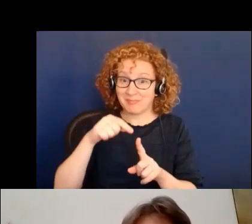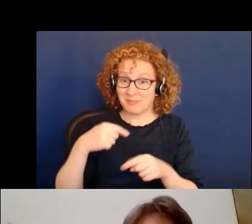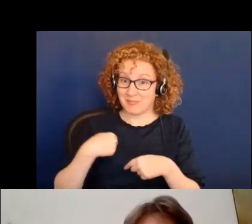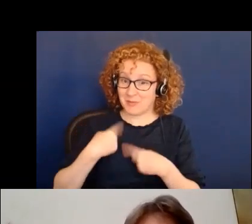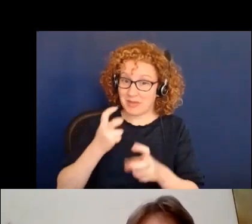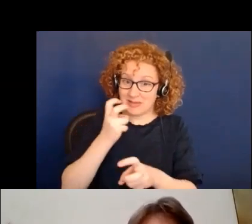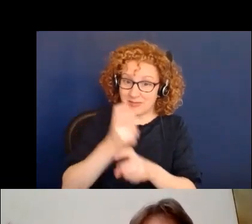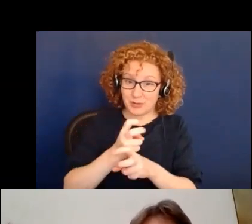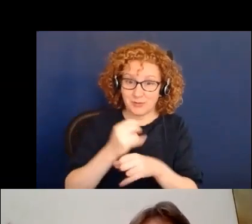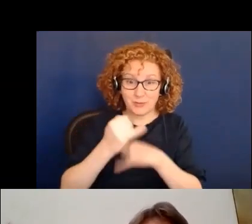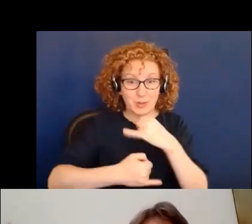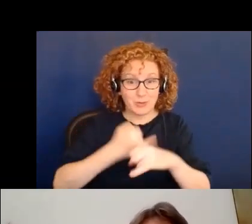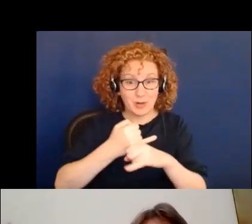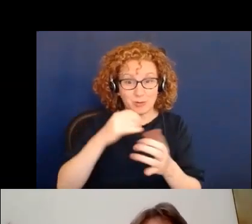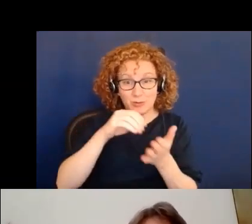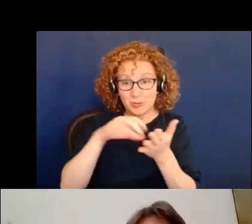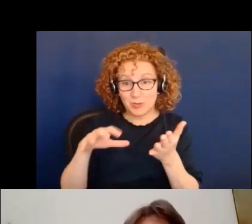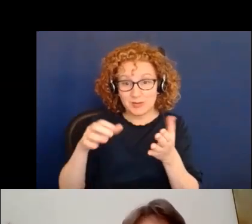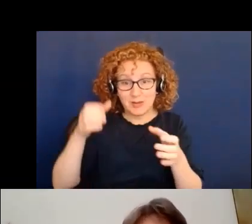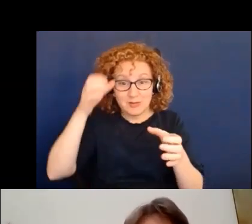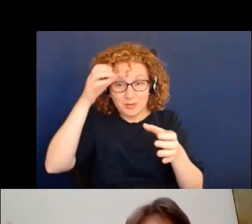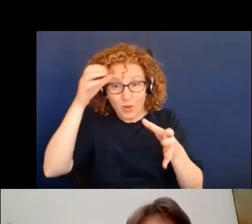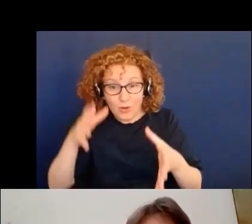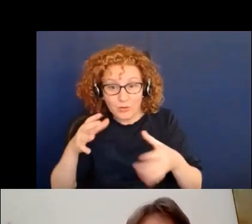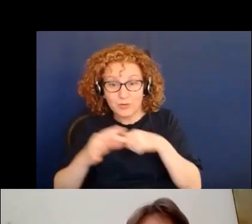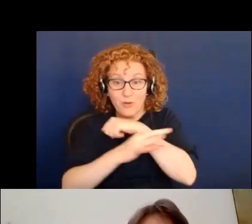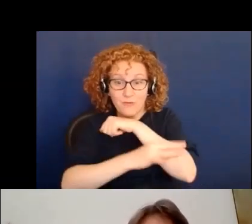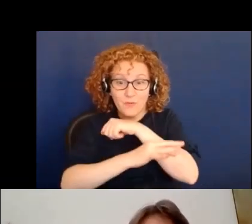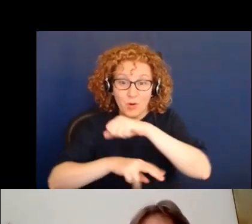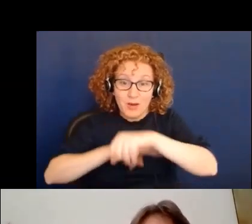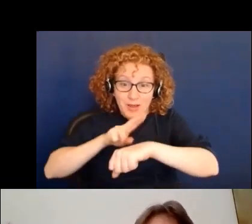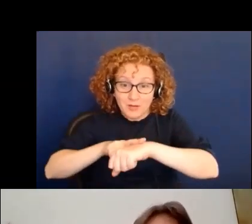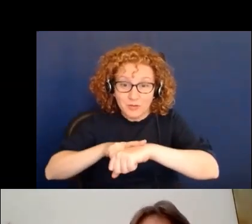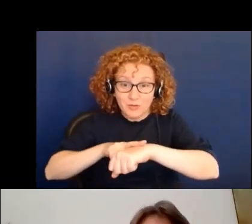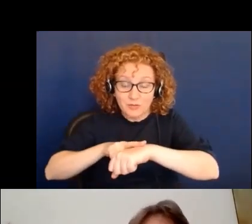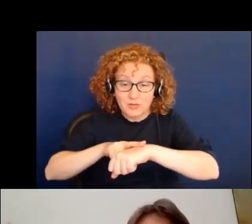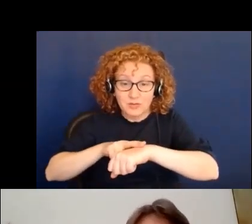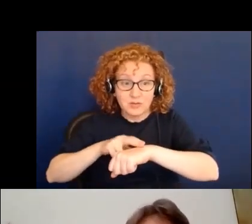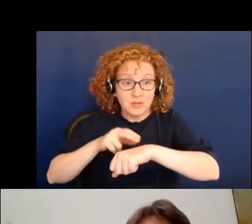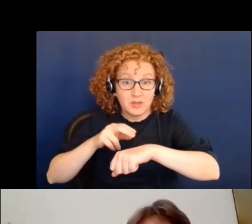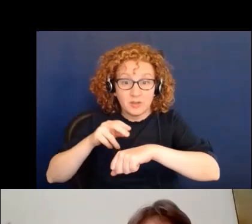students and scholars and foreign nationals coming here is that everything has every decision has a